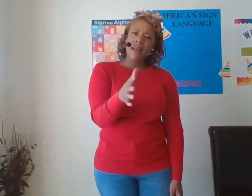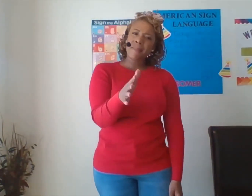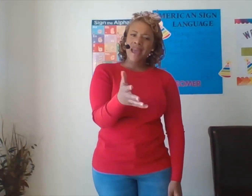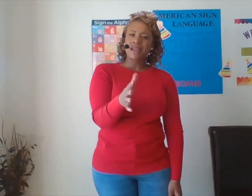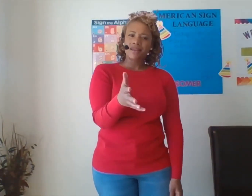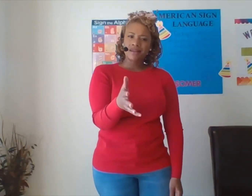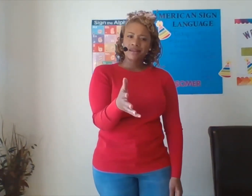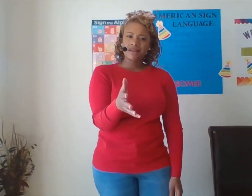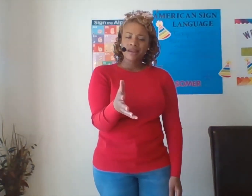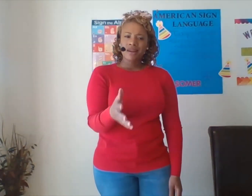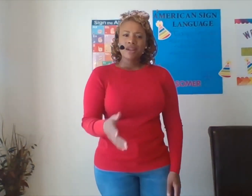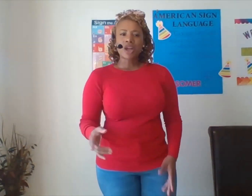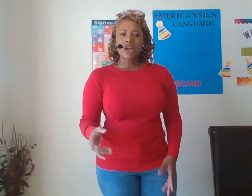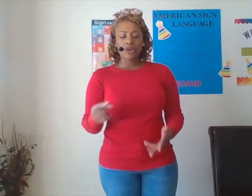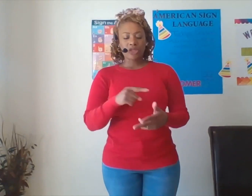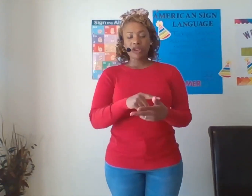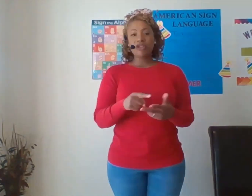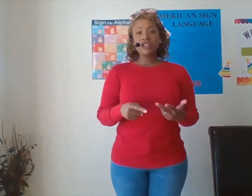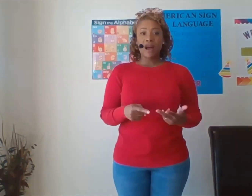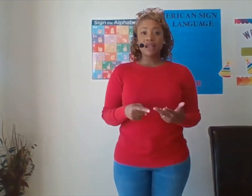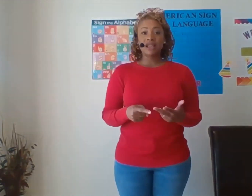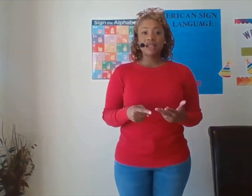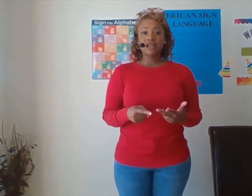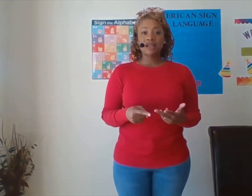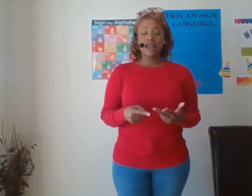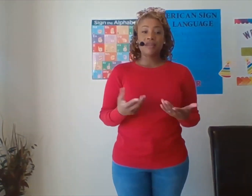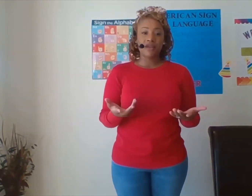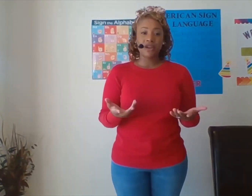not bad either so the three responses that I'm giving